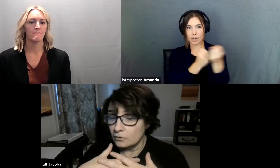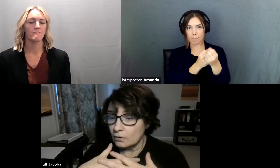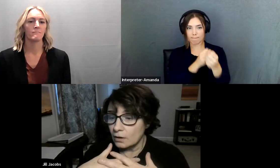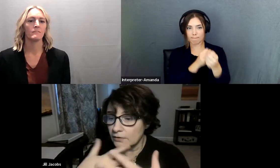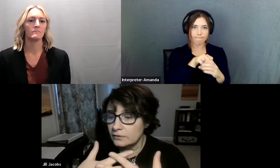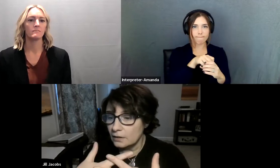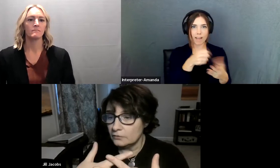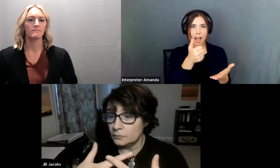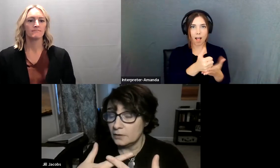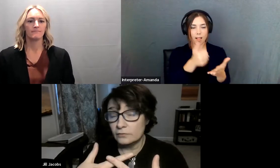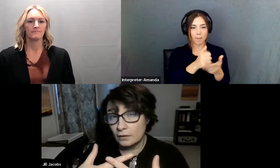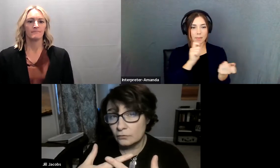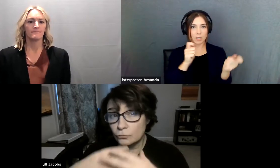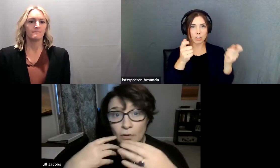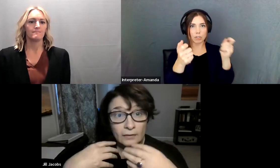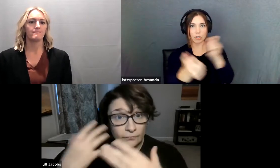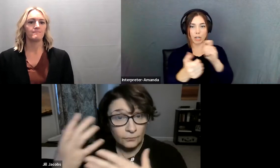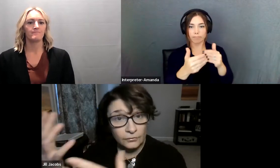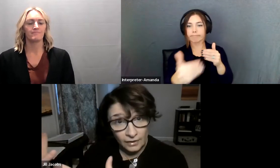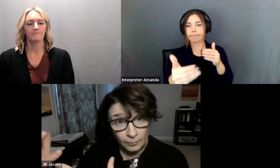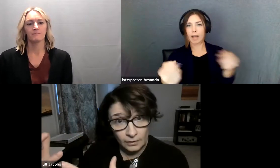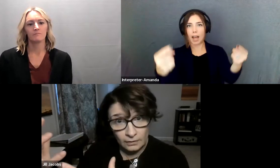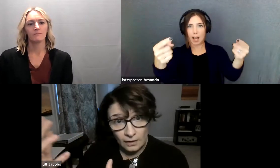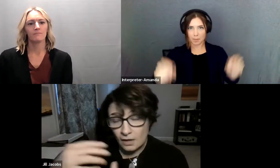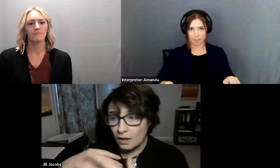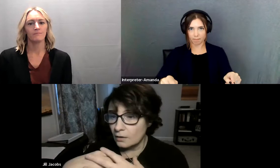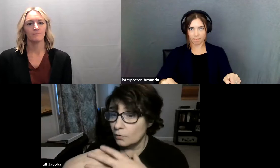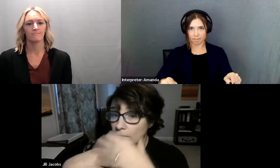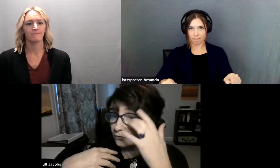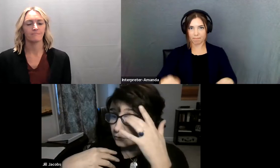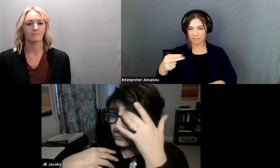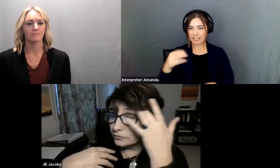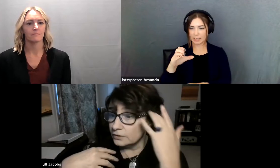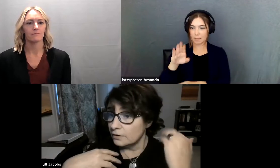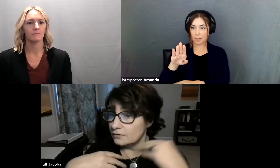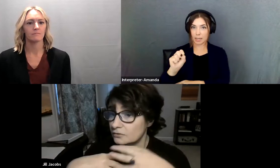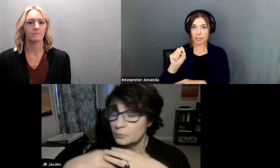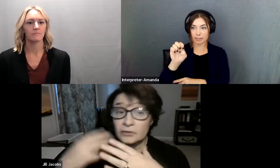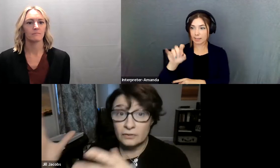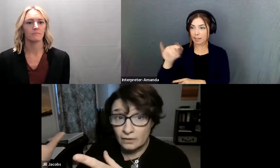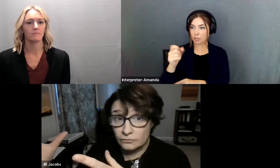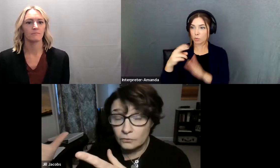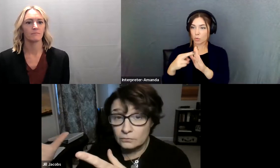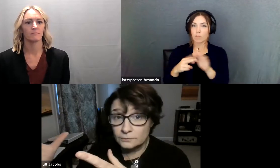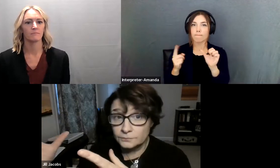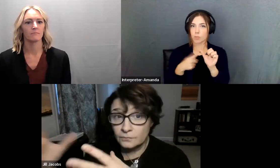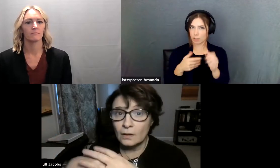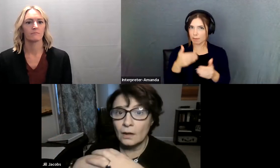And I see HCBS settings rule as a first step in it. I want to see us being successful.